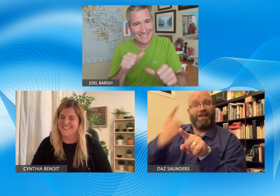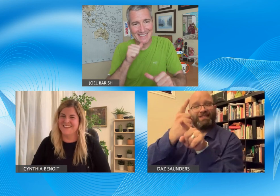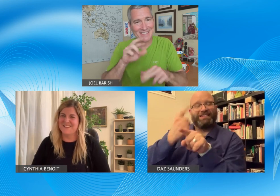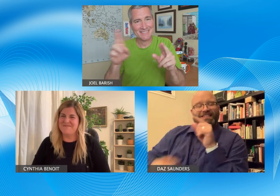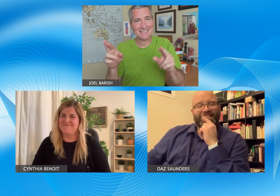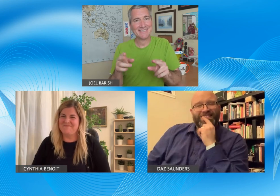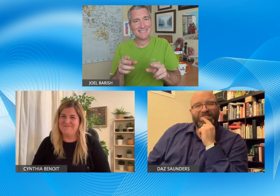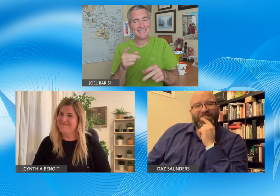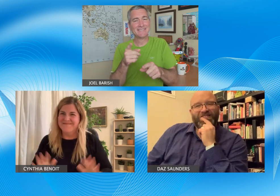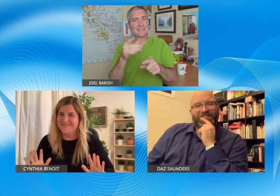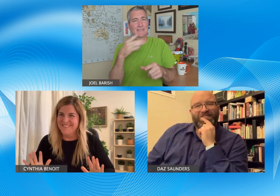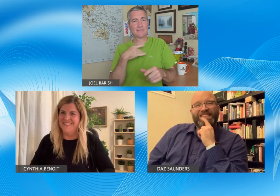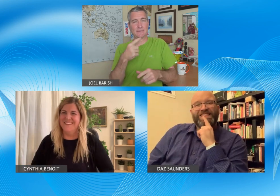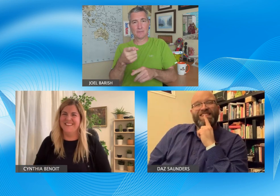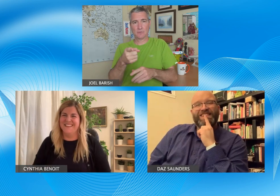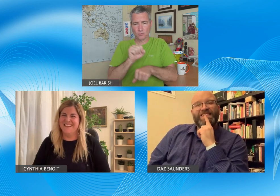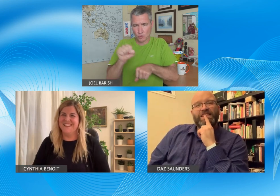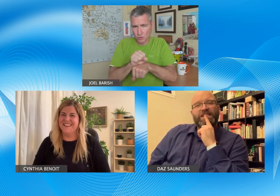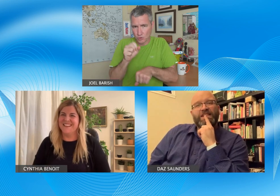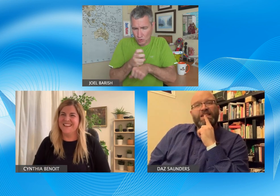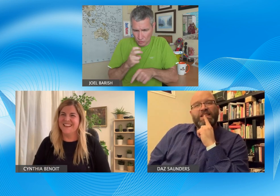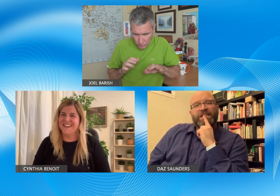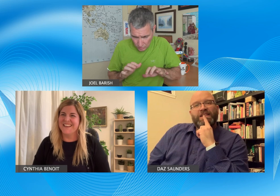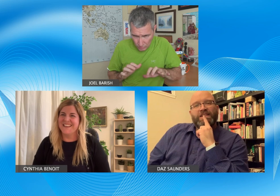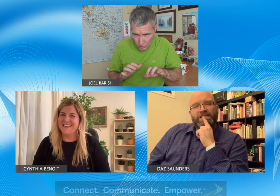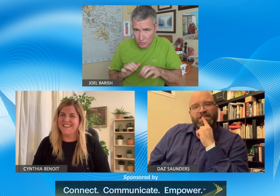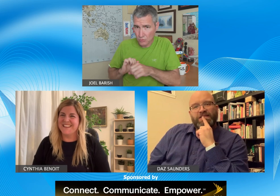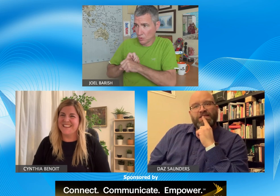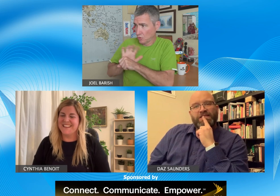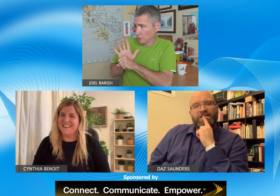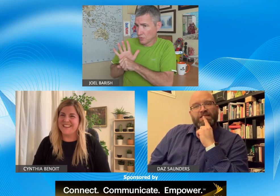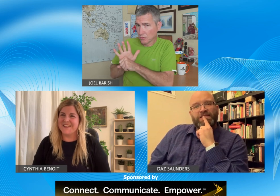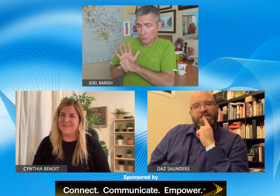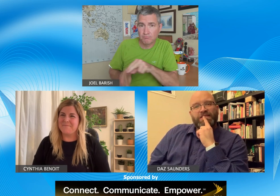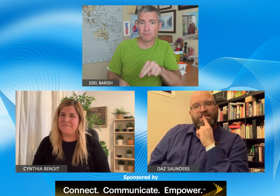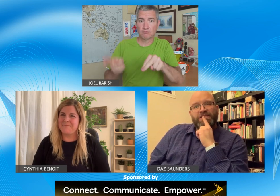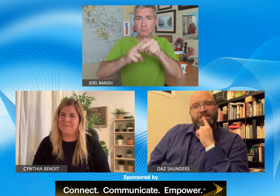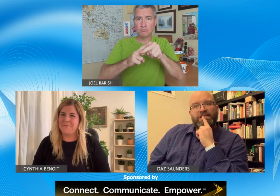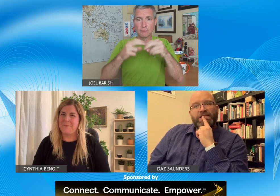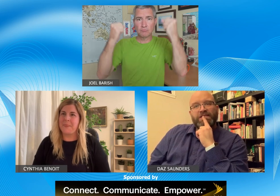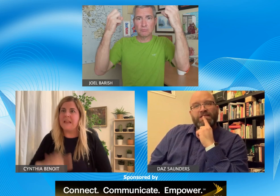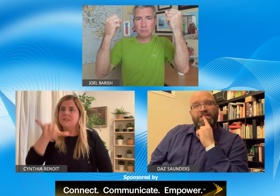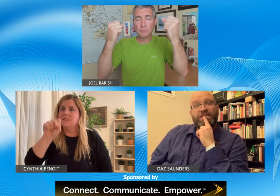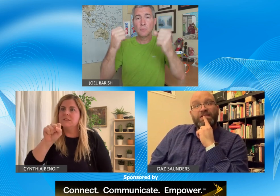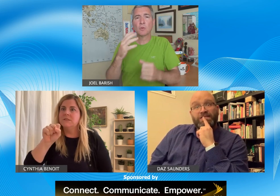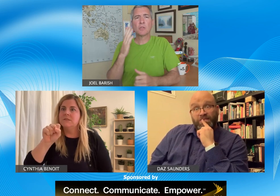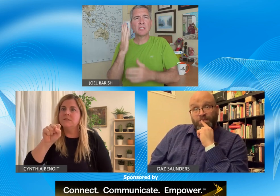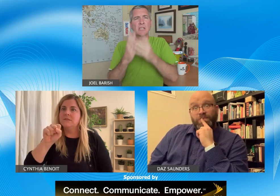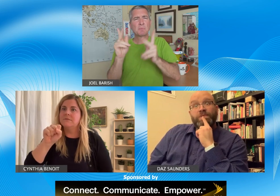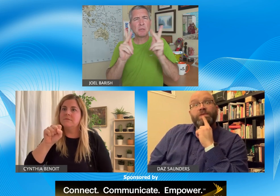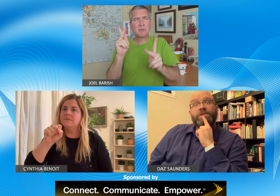That is correct. On the other hand, we all know you’ve been working hard on this then suddenly the pandemic happened. It reinforced LSQ. Yes!